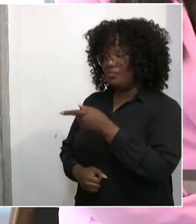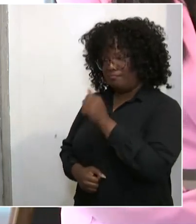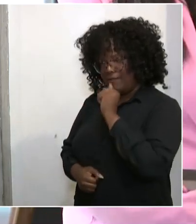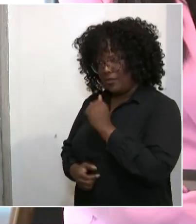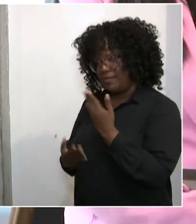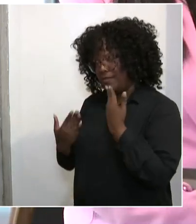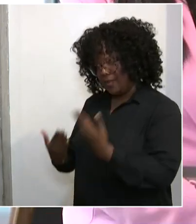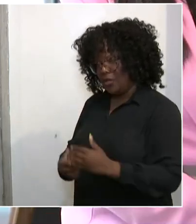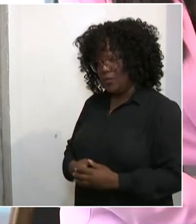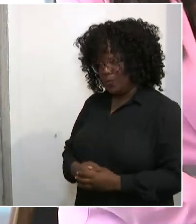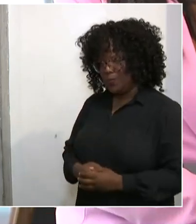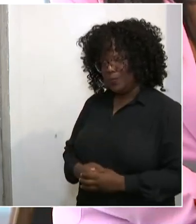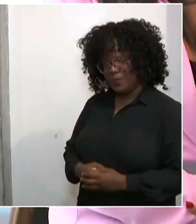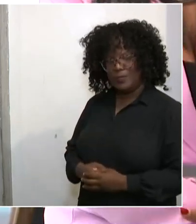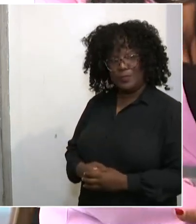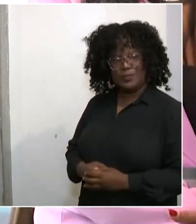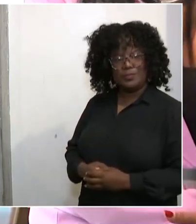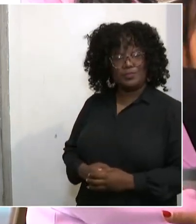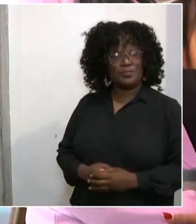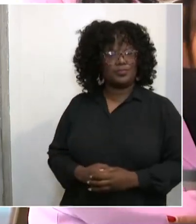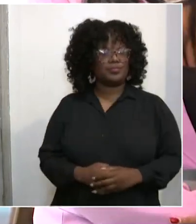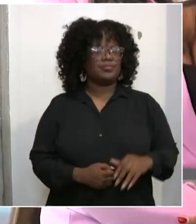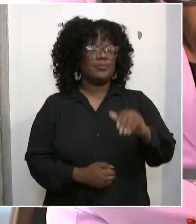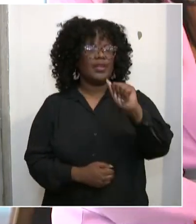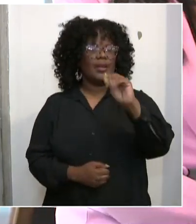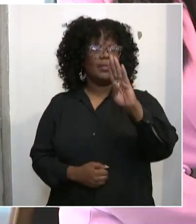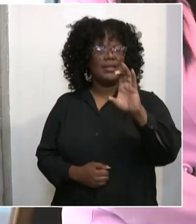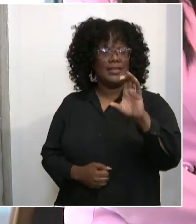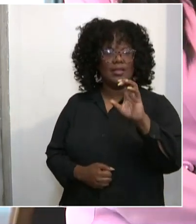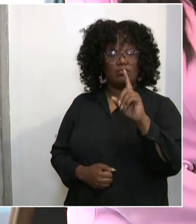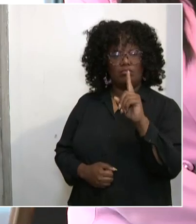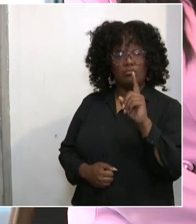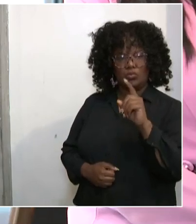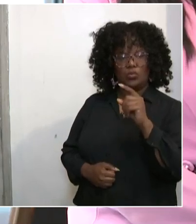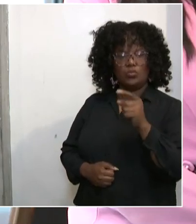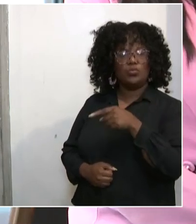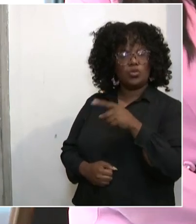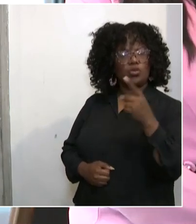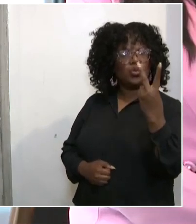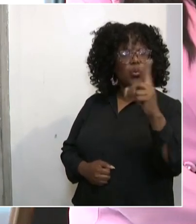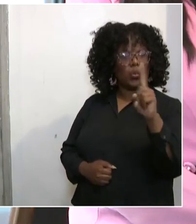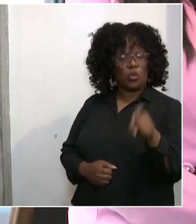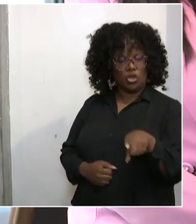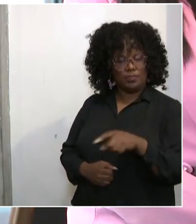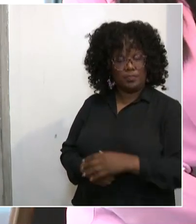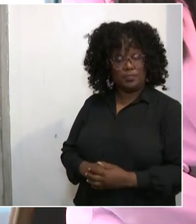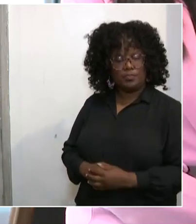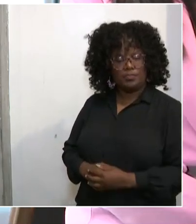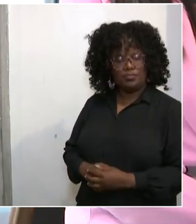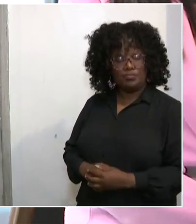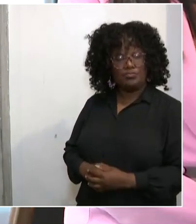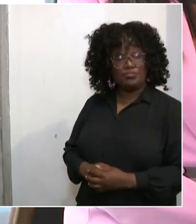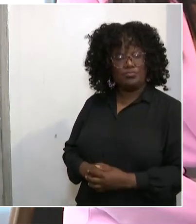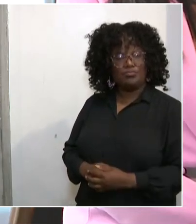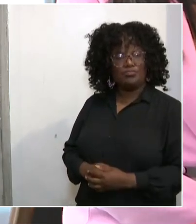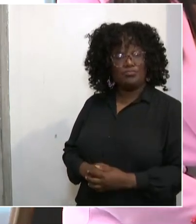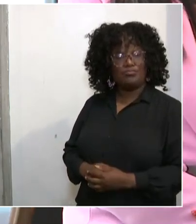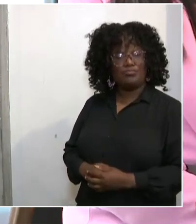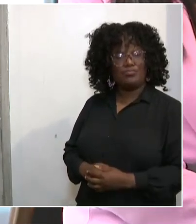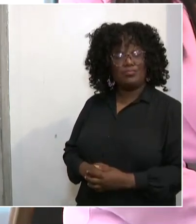Felicia Ashley, ABC 72 questions. One, just with obviously everything going on, what it means to all of you to have this